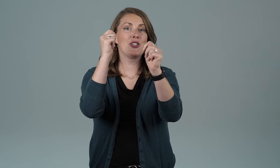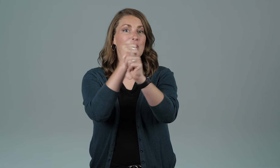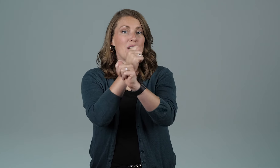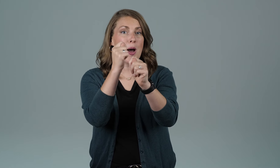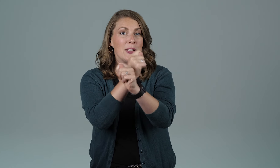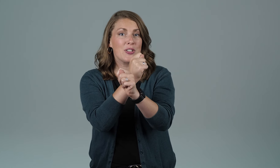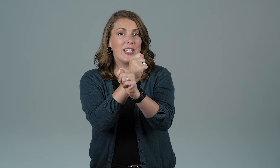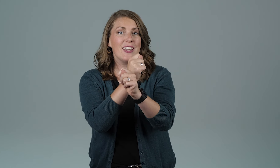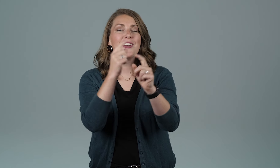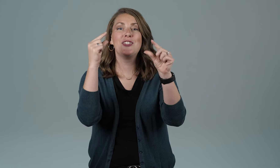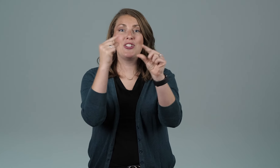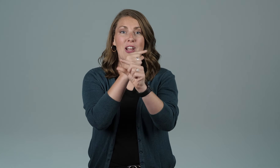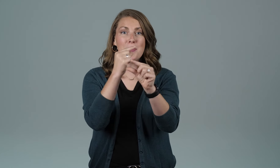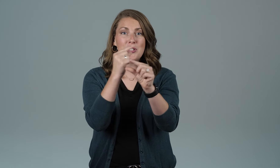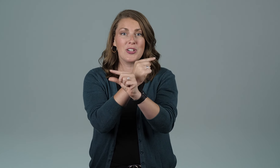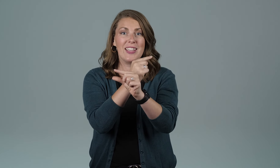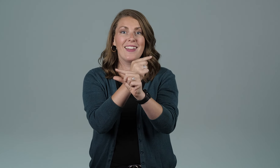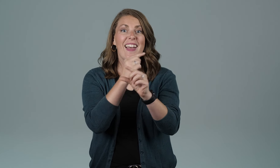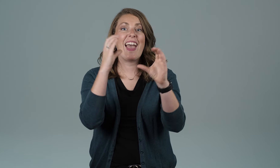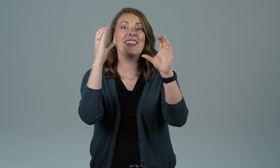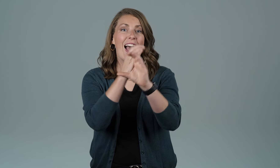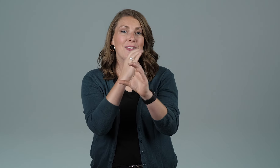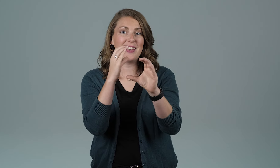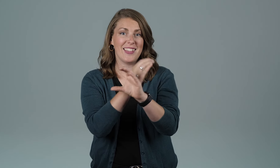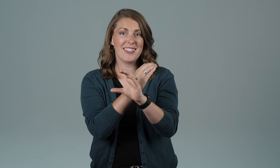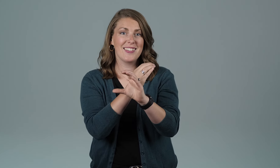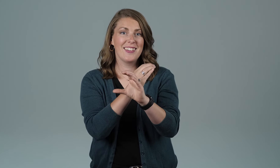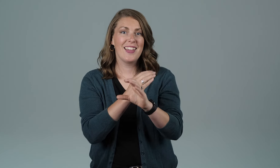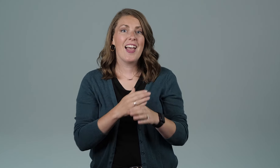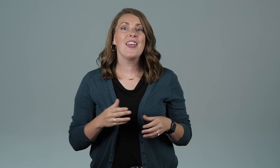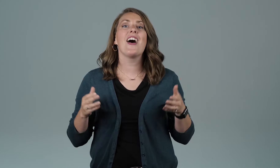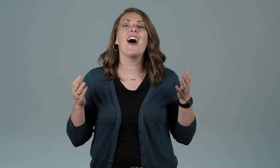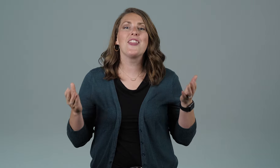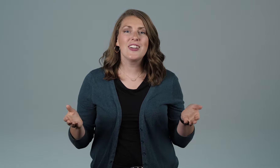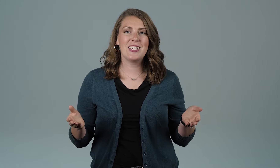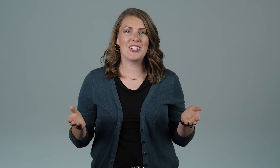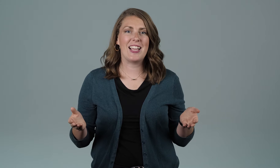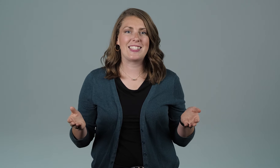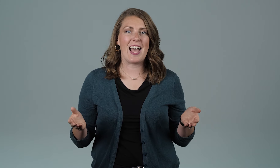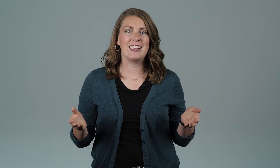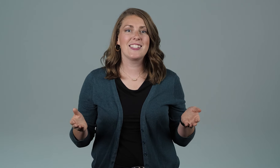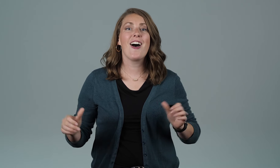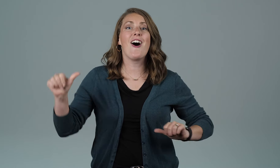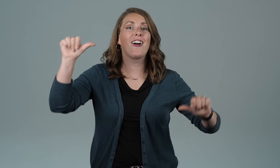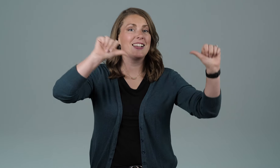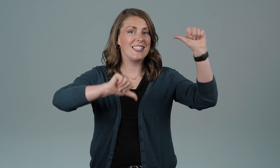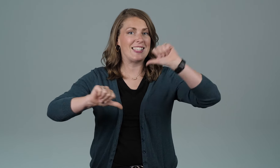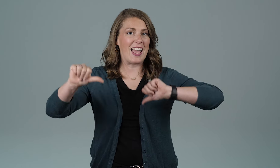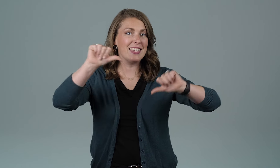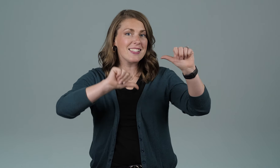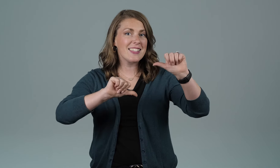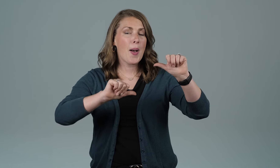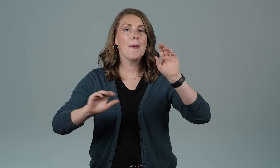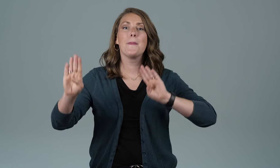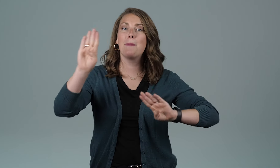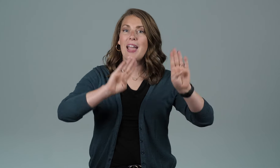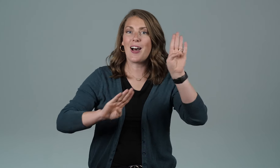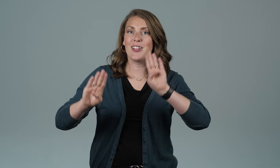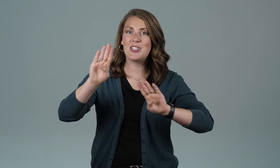TRIGONOMETRY, GEOMETRY, and CALCULUS. The other initialized signs are SCIENCE, BIOLOGY,